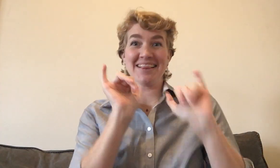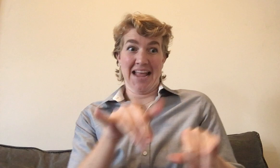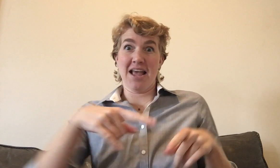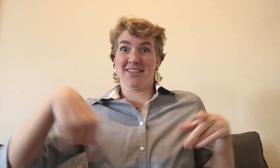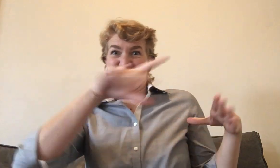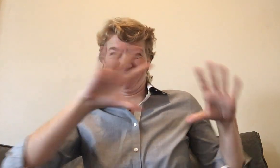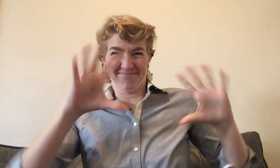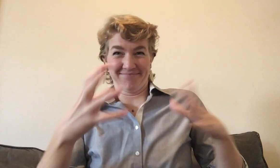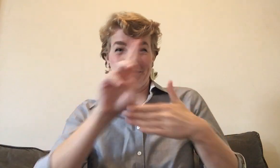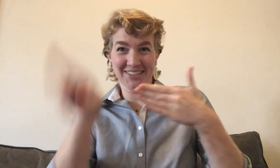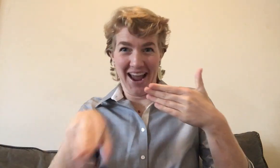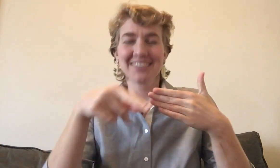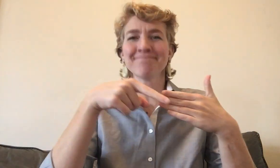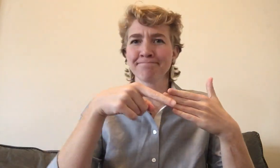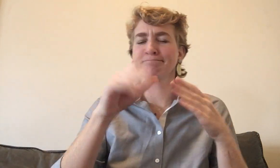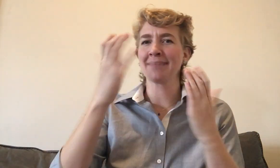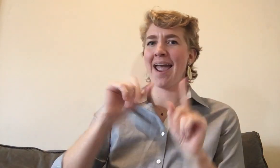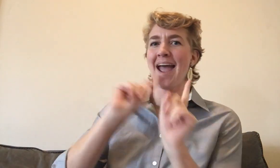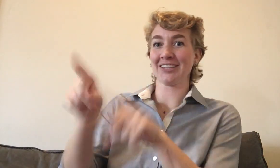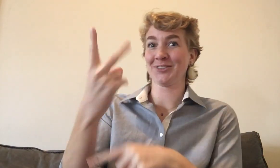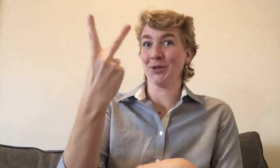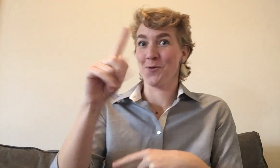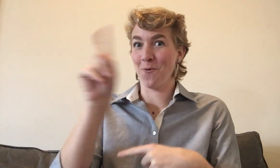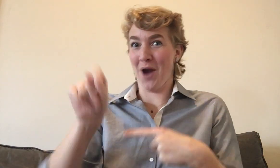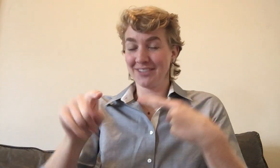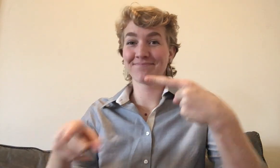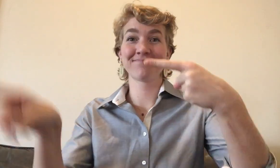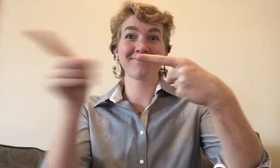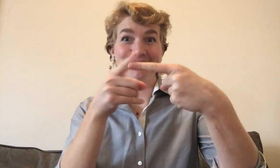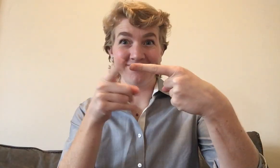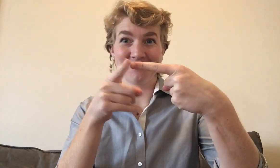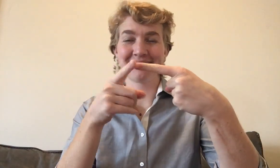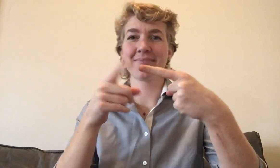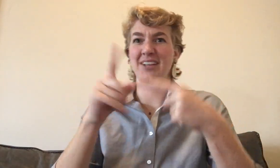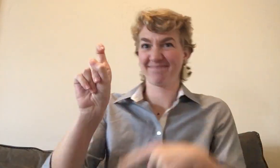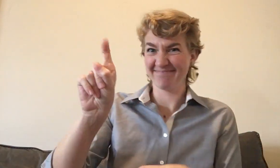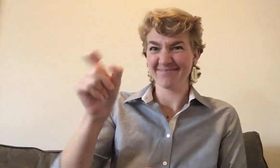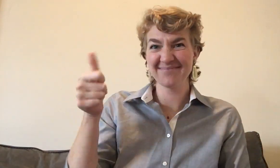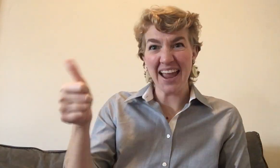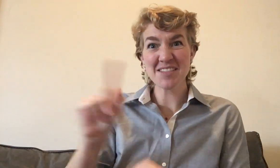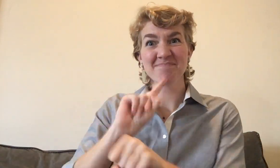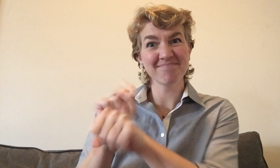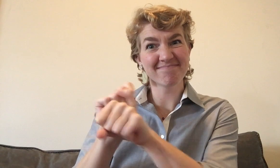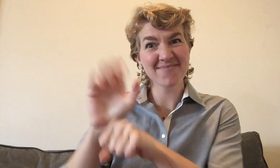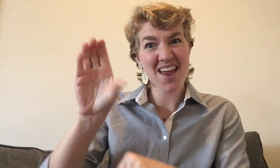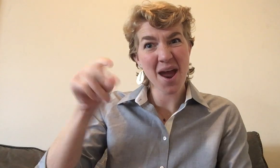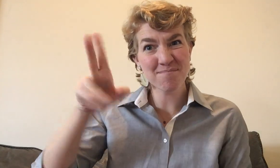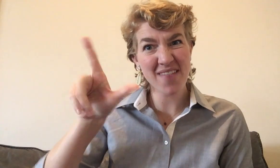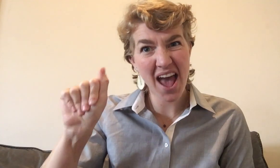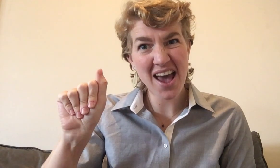The results provide an answer to the two questions. The first question: is SELF in fact a copula?